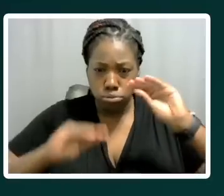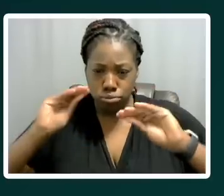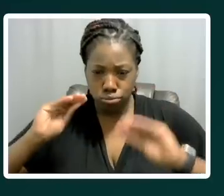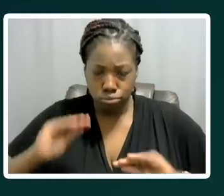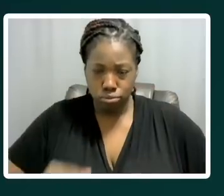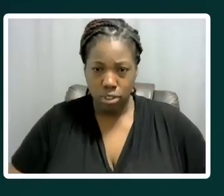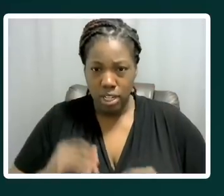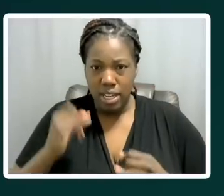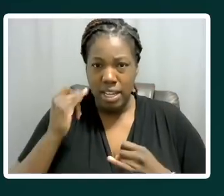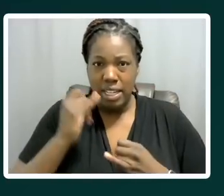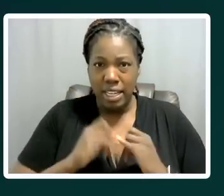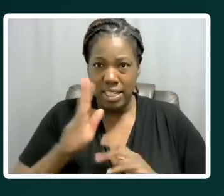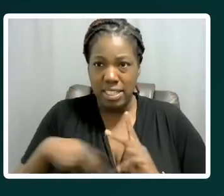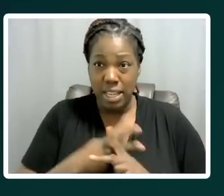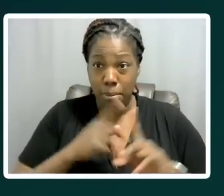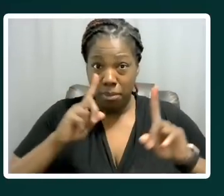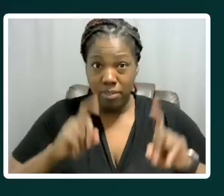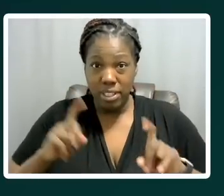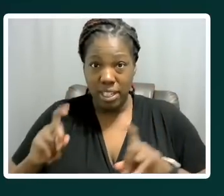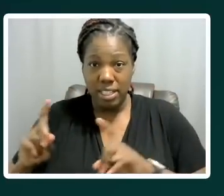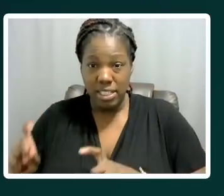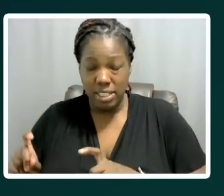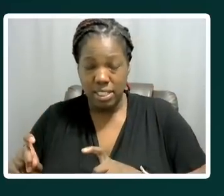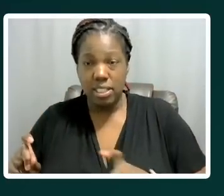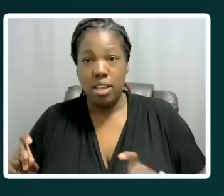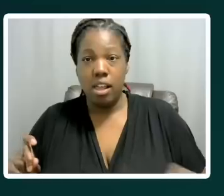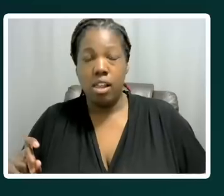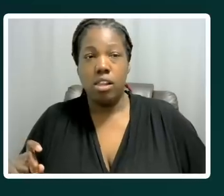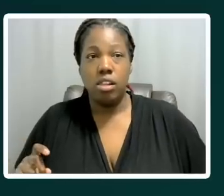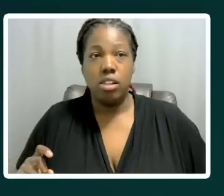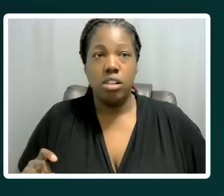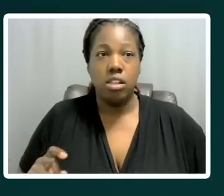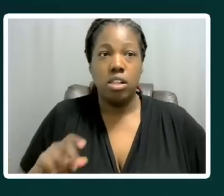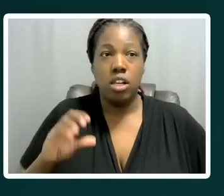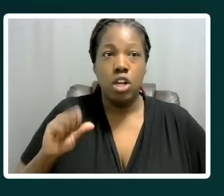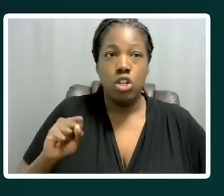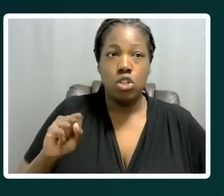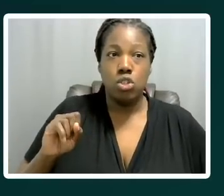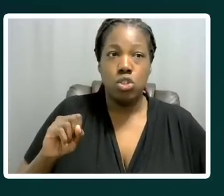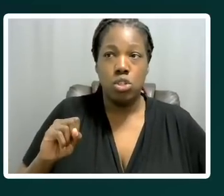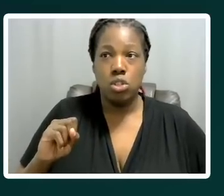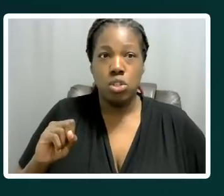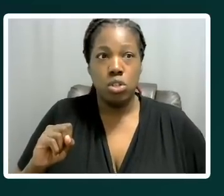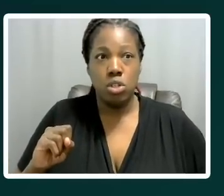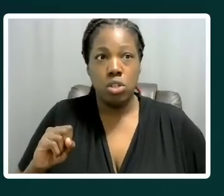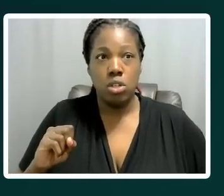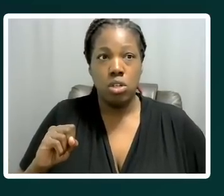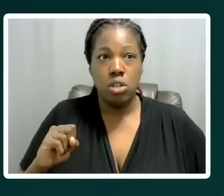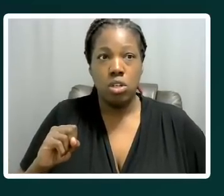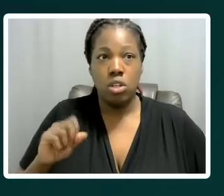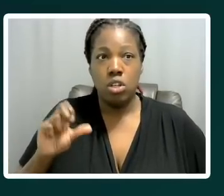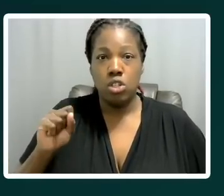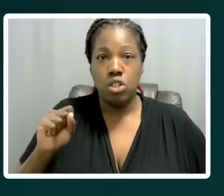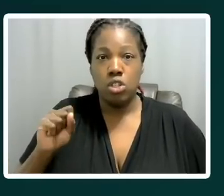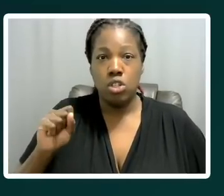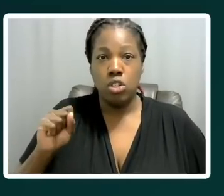of playtesting, and Sofia does a lot of work during this period of really trying to find out,